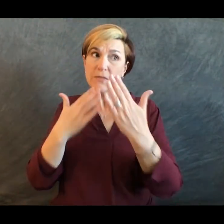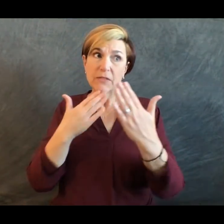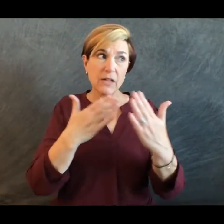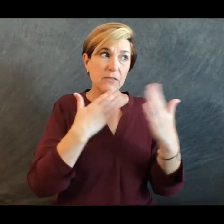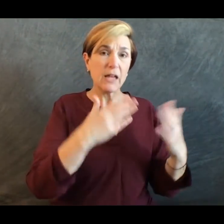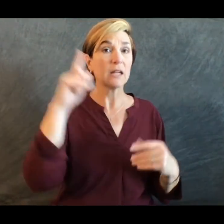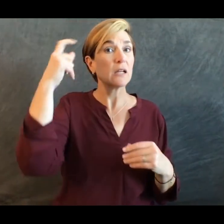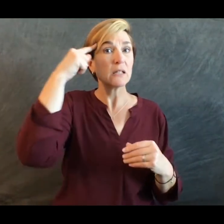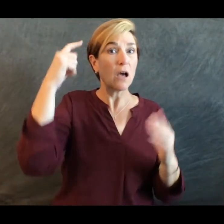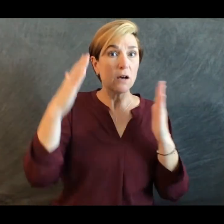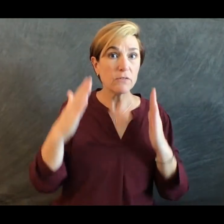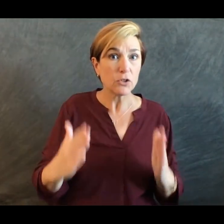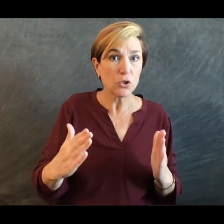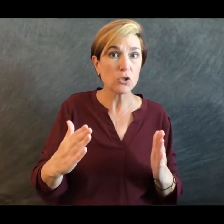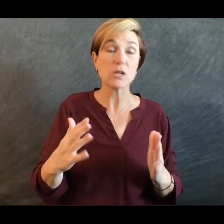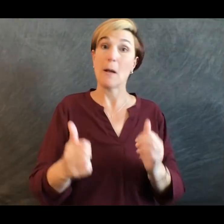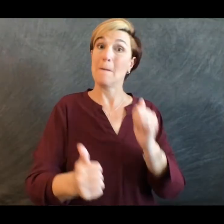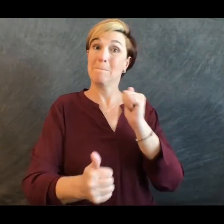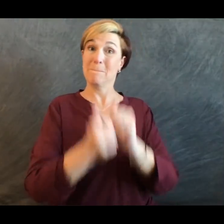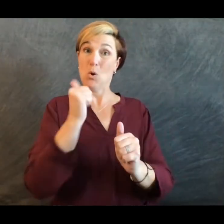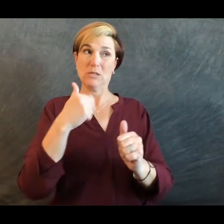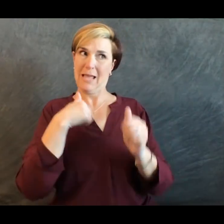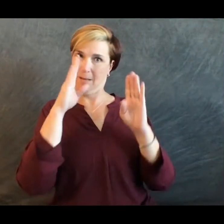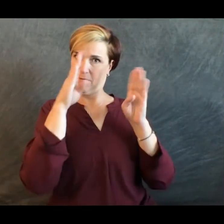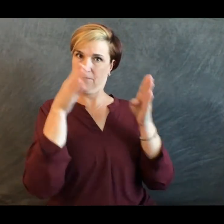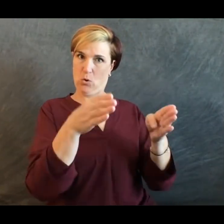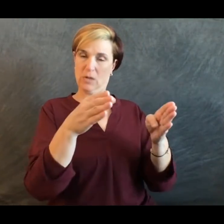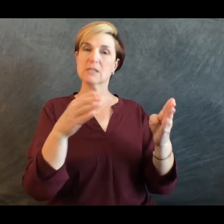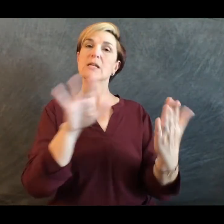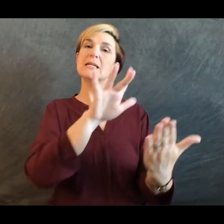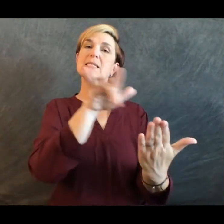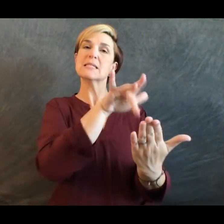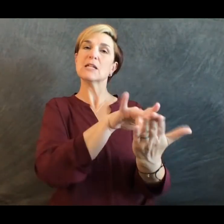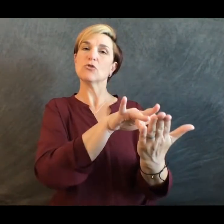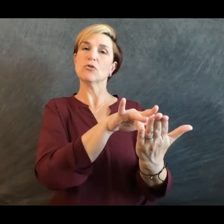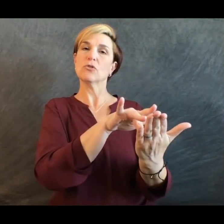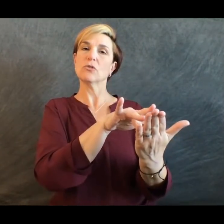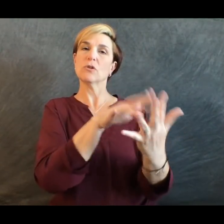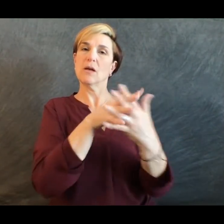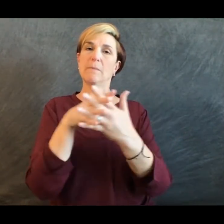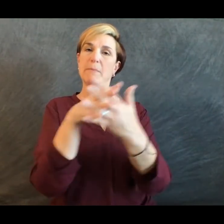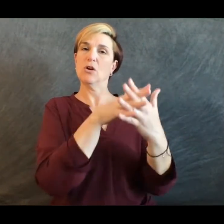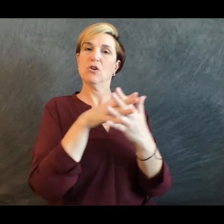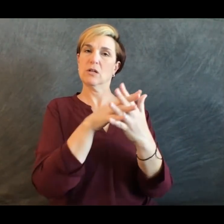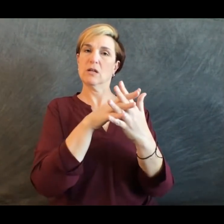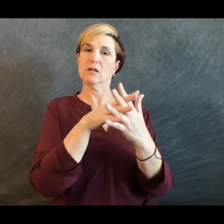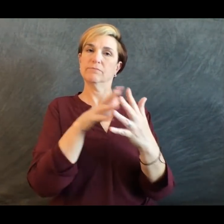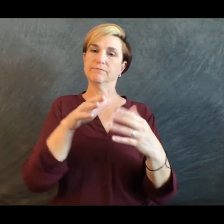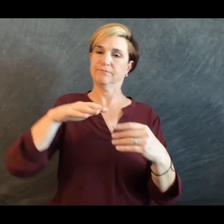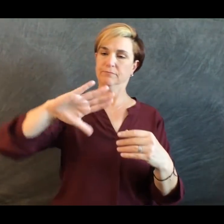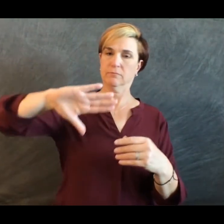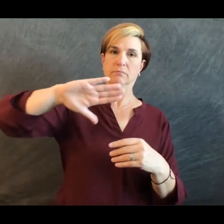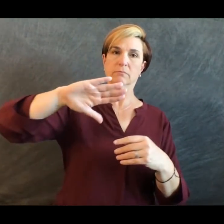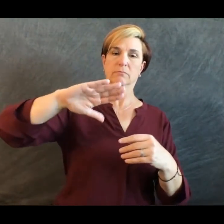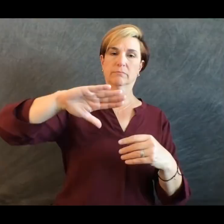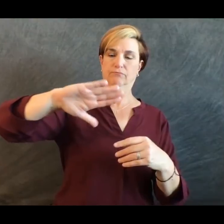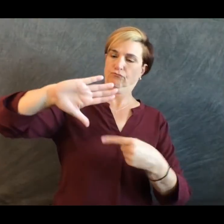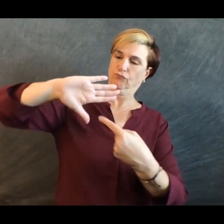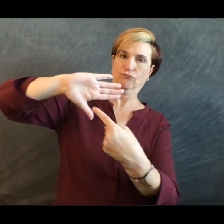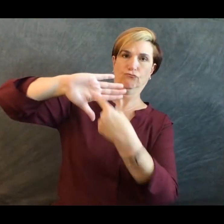the central part of the country because the the governor's office you see us in these press conferences and I've had calls over the last several days from